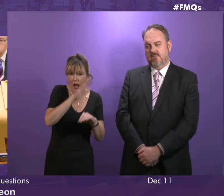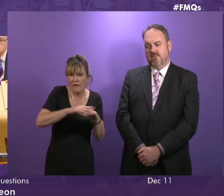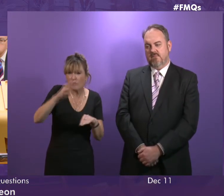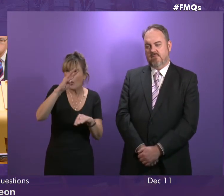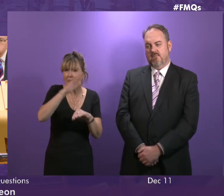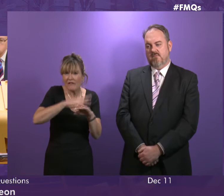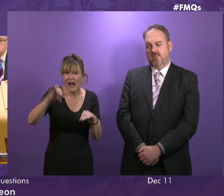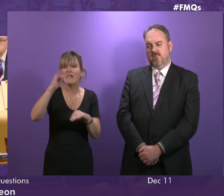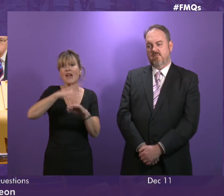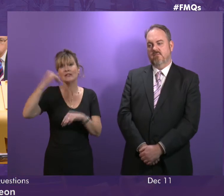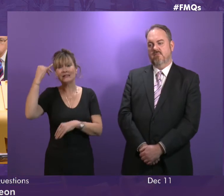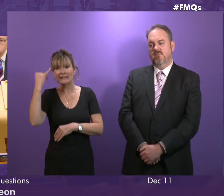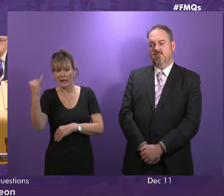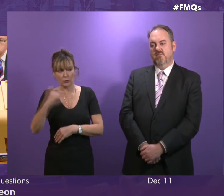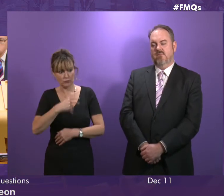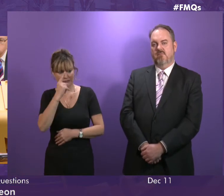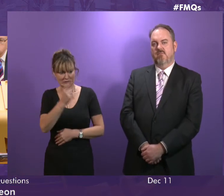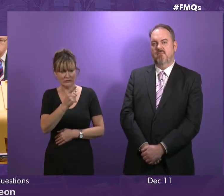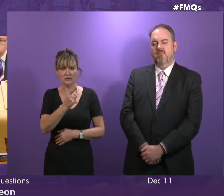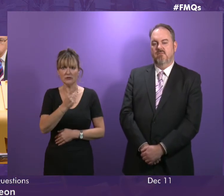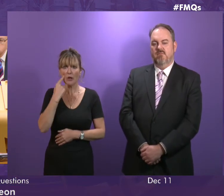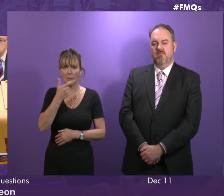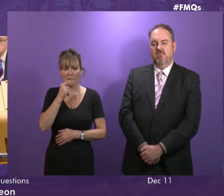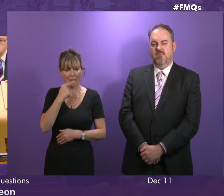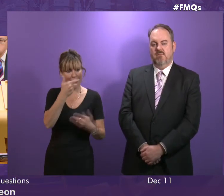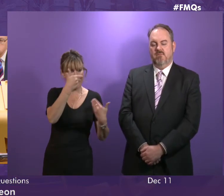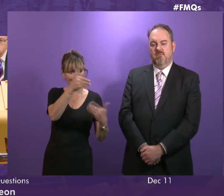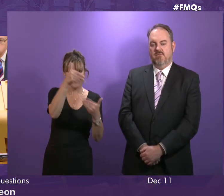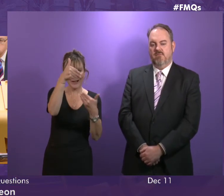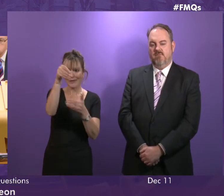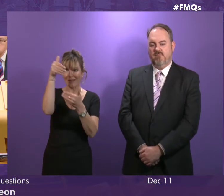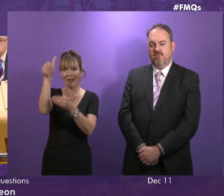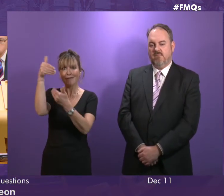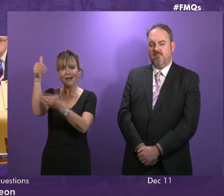be seen that young people are leaving school with more qualifications and credits, and